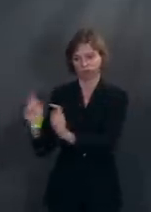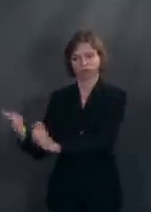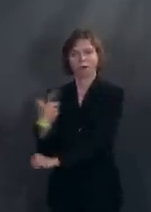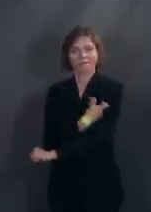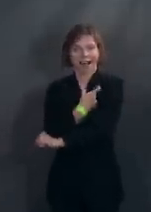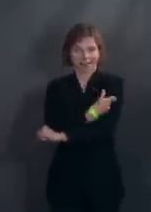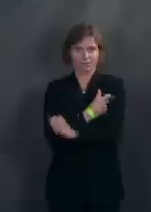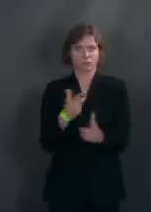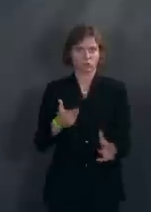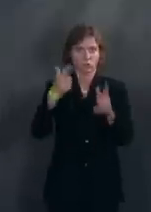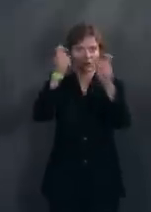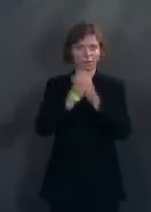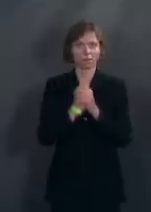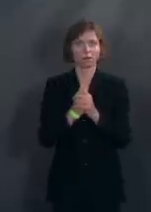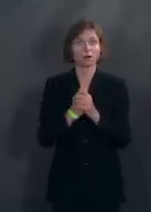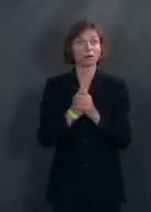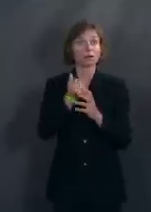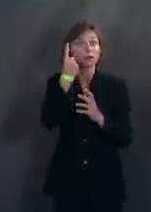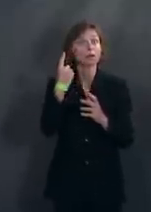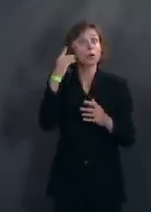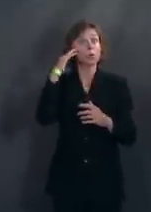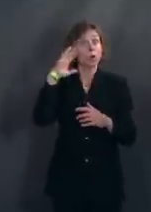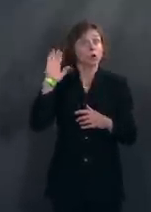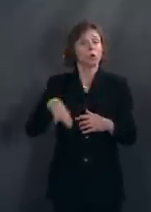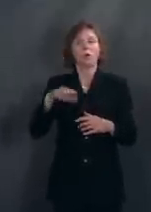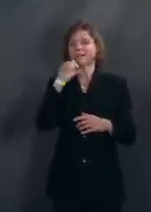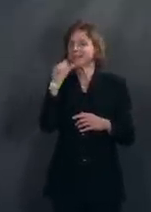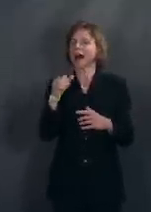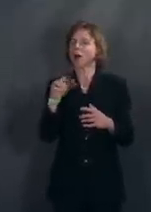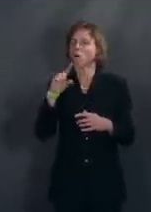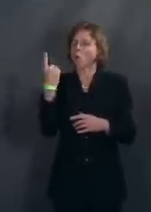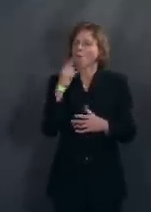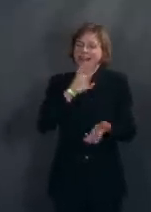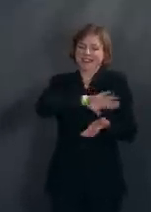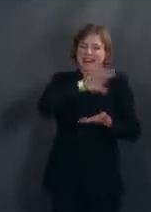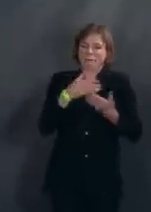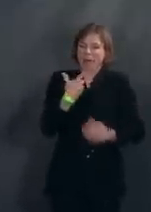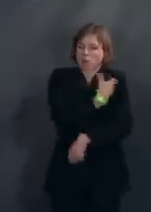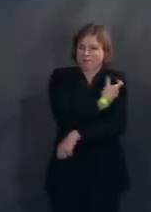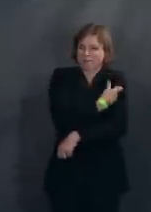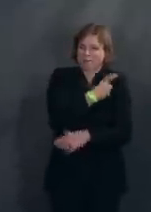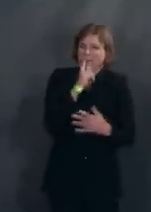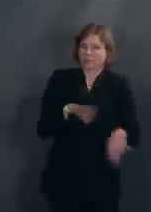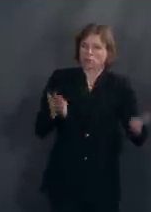But we know it's not only the amount of vaccine that matters, another critical component is creating easily